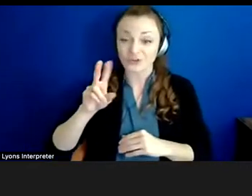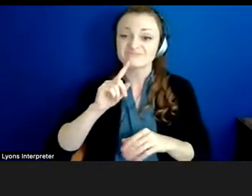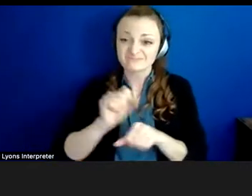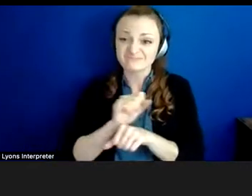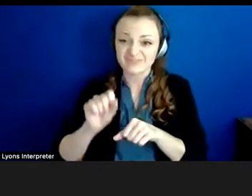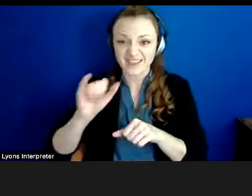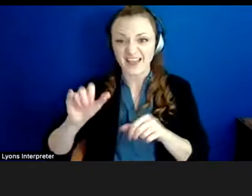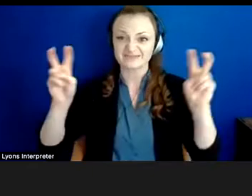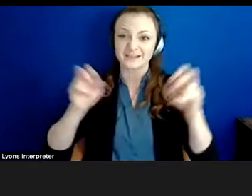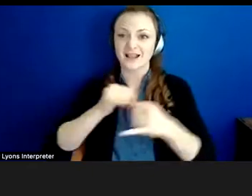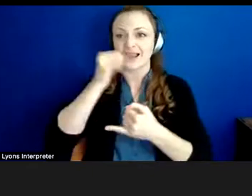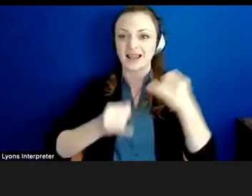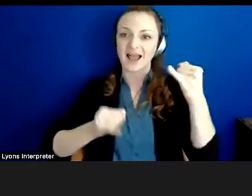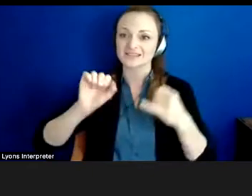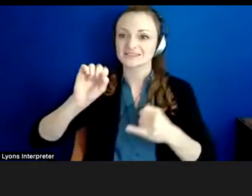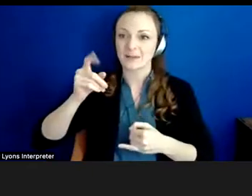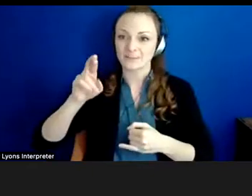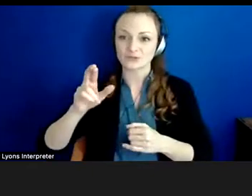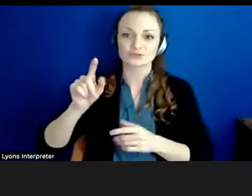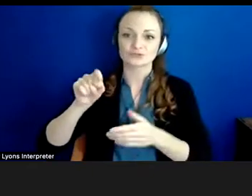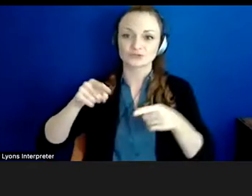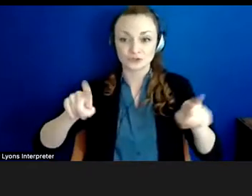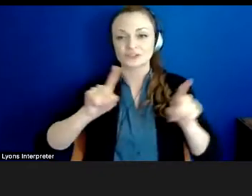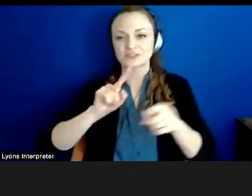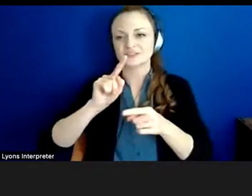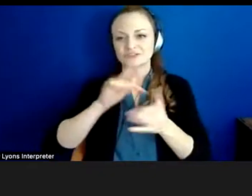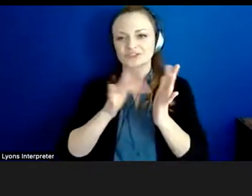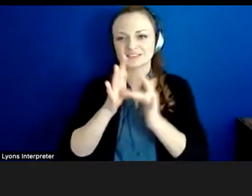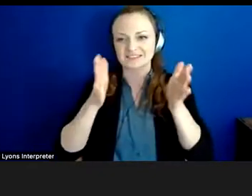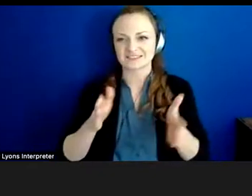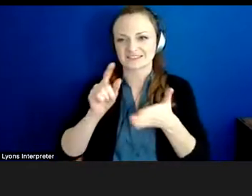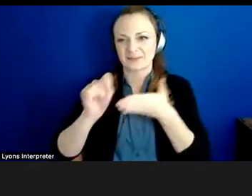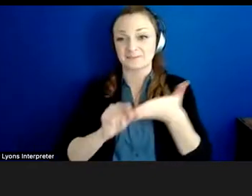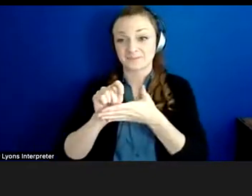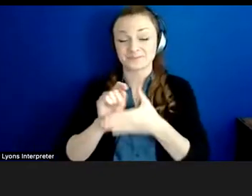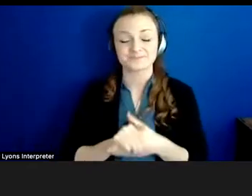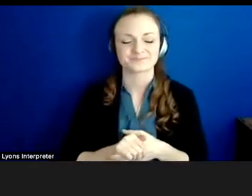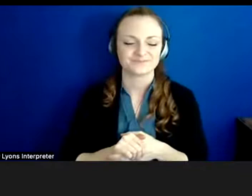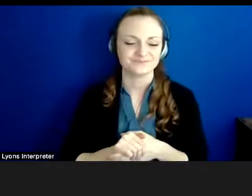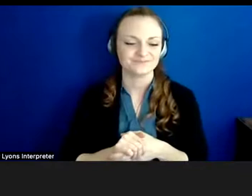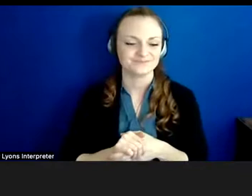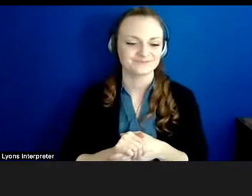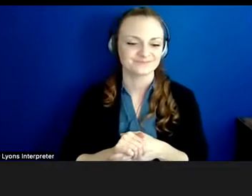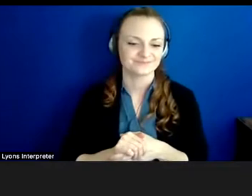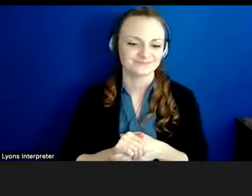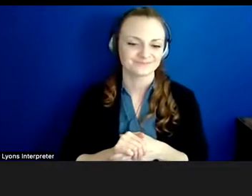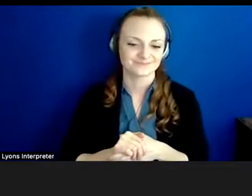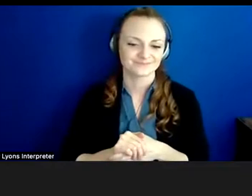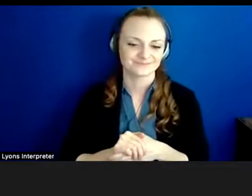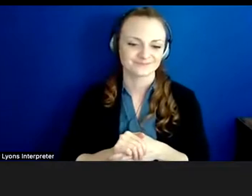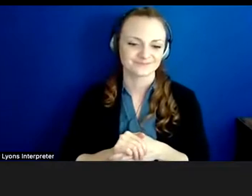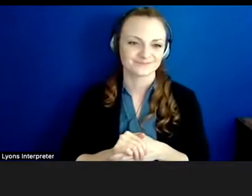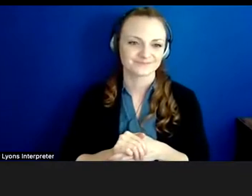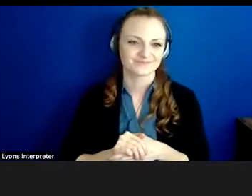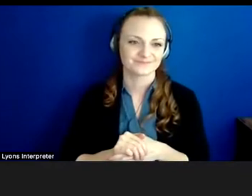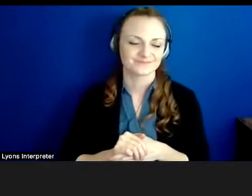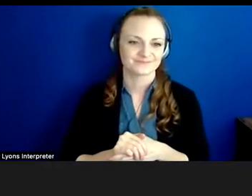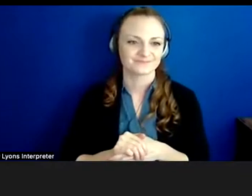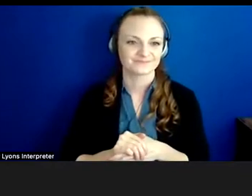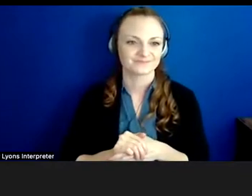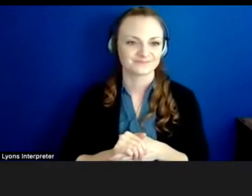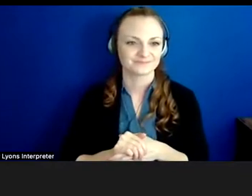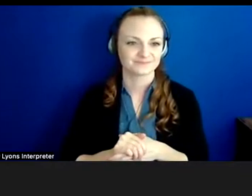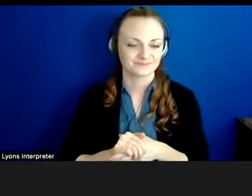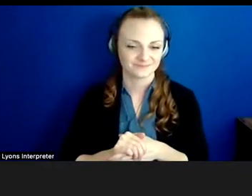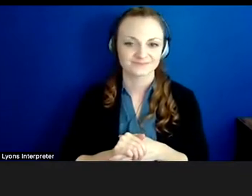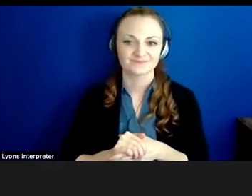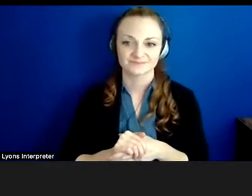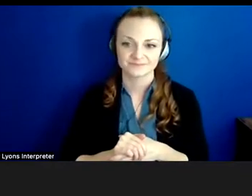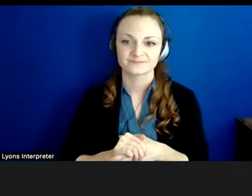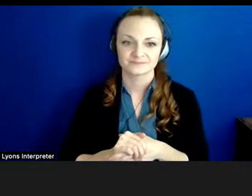is not what was done in biblical Judaism. 19:09:49 So there are Jewish houses of worship